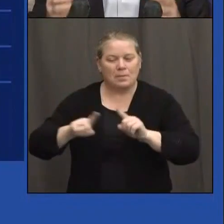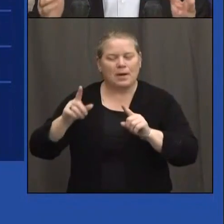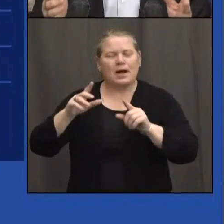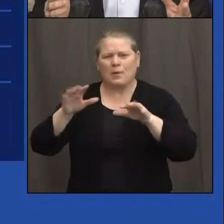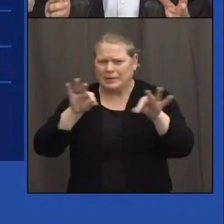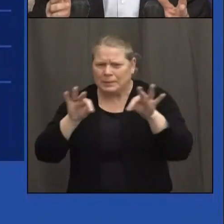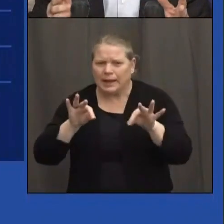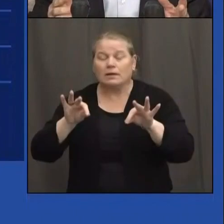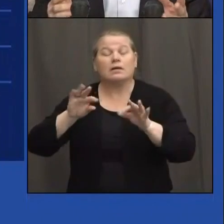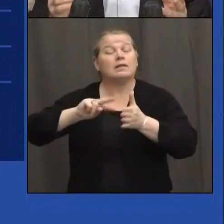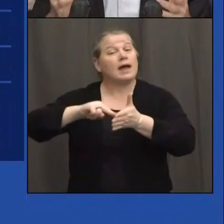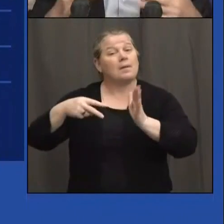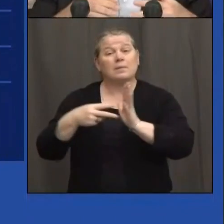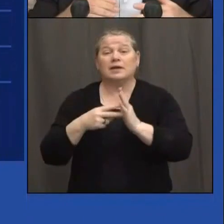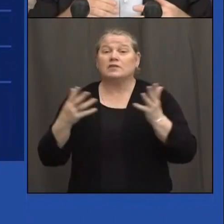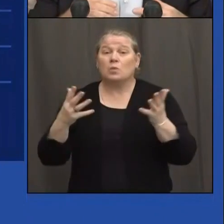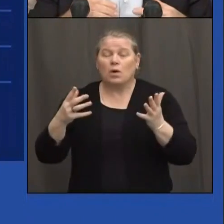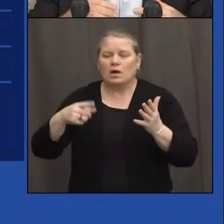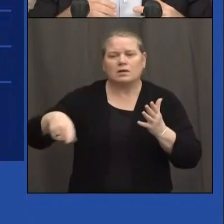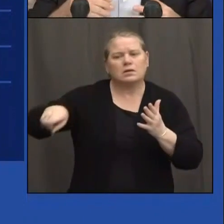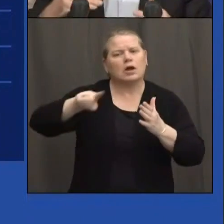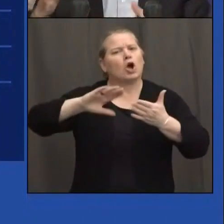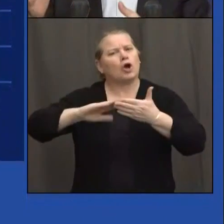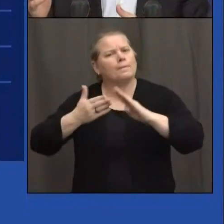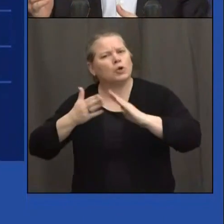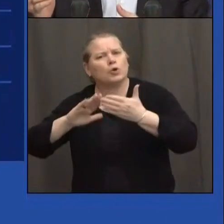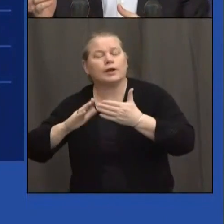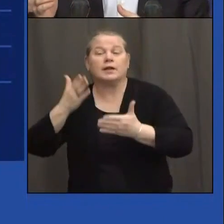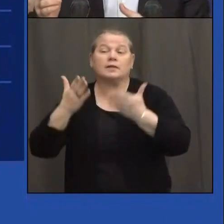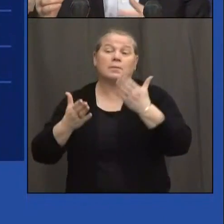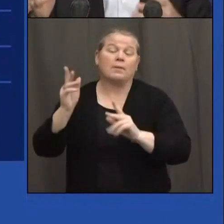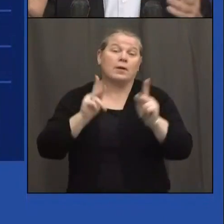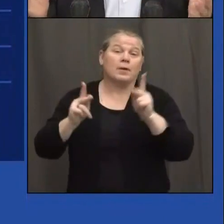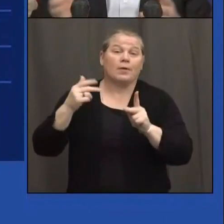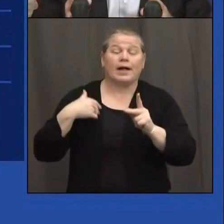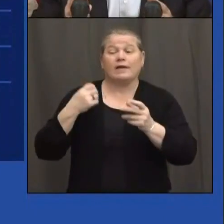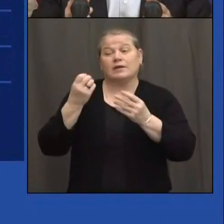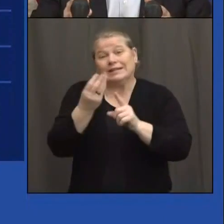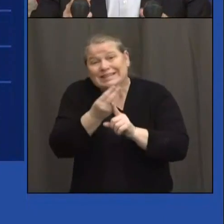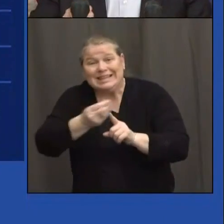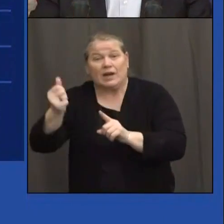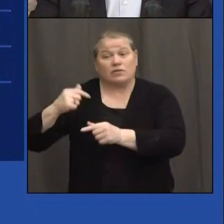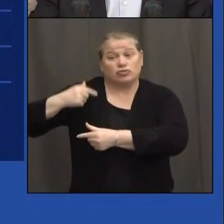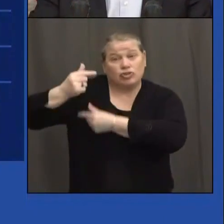GOVERNOR LAMONT SAYS THE STATE PLANS TO TARGET THOSE AGED GOVERNOR LAMONT SAYS THE STATE PLANS TO TARGET THOSE AGED 75 PLANS TO TARGET THOSE AGED 75 PLANS TO TARGET THOSE AGED 75 AND PLANS TO TARGET THOSE AGED 75 AND OLDER PLANS TO TARGET THOSE AGED 75 AND OLDER IN PLANS TO TARGET THOSE AGED 75 AND OLDER IN UNDERSERVED AND OLDER IN UNDERSERVED AND OLDER IN UNDERSERVED COMMUNITIES AND OLDER IN UNDERSERVED COMMUNITIES IN AND OLDER IN UNDERSERVED COMMUNITIES IN TERMS AND OLDER IN UNDERSERVED COMMUNITIES IN TERMS OF AND OLDER IN UNDERSERVED COMMUNITIES IN TERMS OF THOSE COMMUNITIES IN TERMS OF THOSE COMMUNITIES IN TERMS OF THOSE SOCIALLY COMMUNITIES IN TERMS OF THOSE SOCIALLY VULNERABLE SOCIALLY VULNERABLE SOCIALLY VULNERABLE COMMUNITIES,